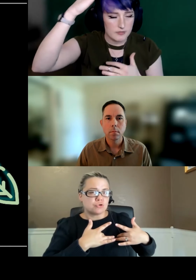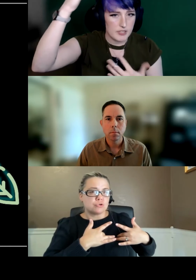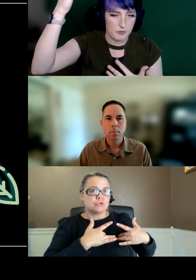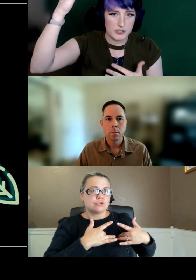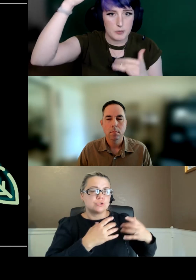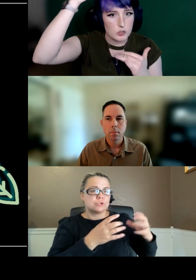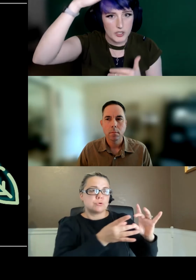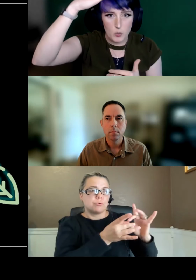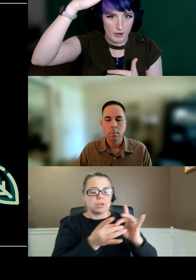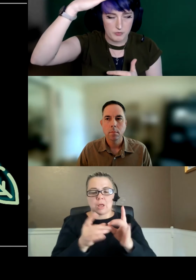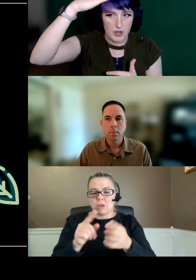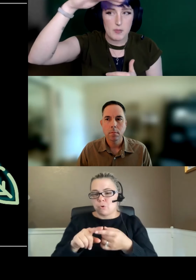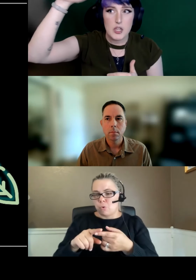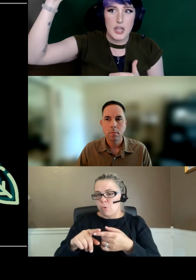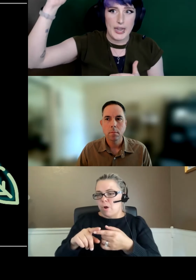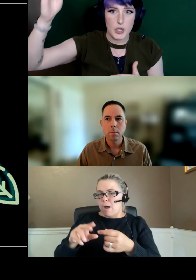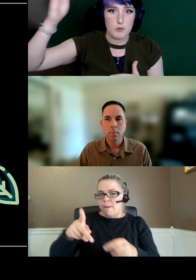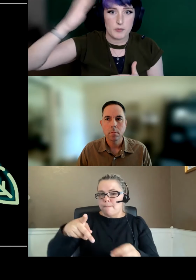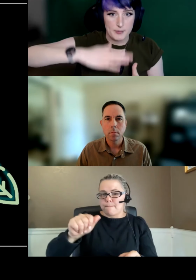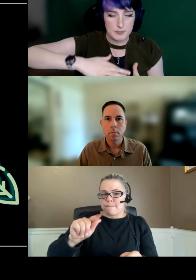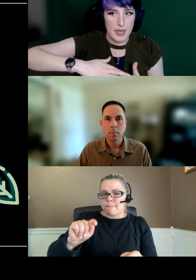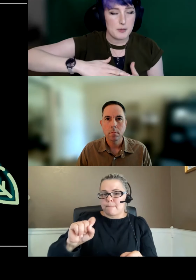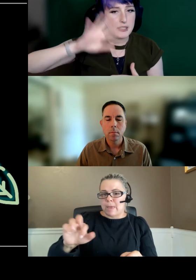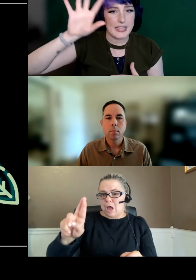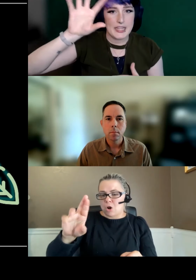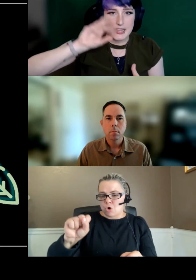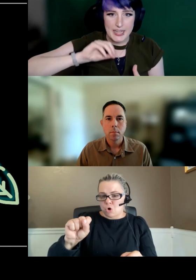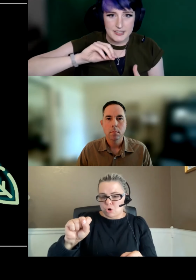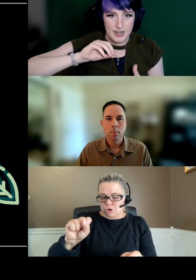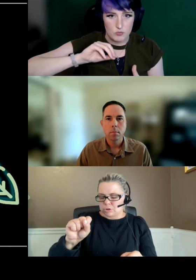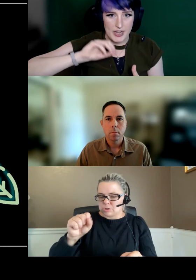like say for example, look at a wireframe and go from top to bottom and be like that's not right.